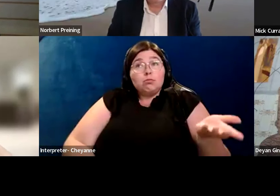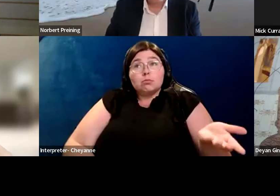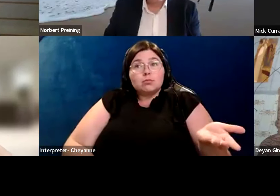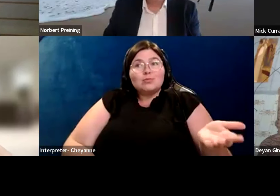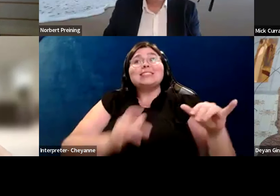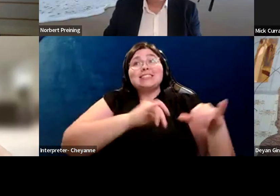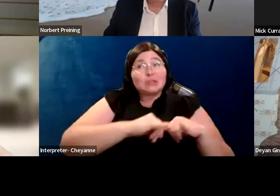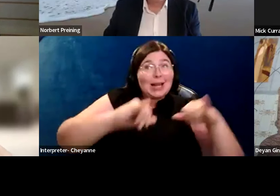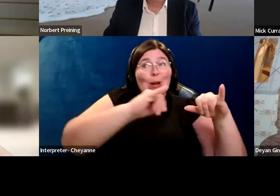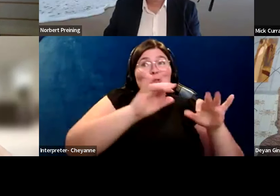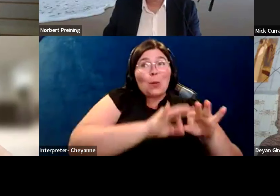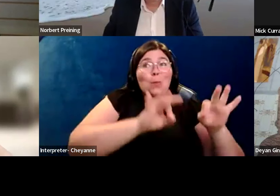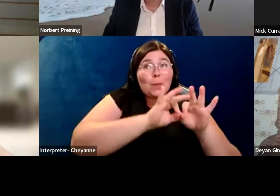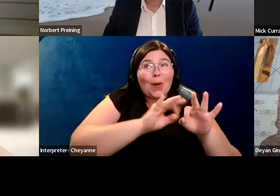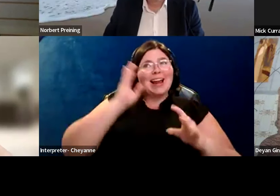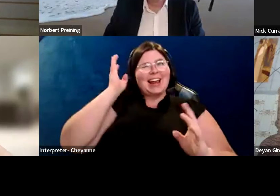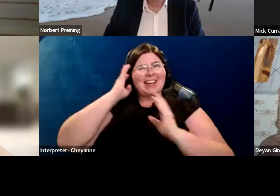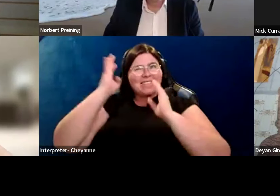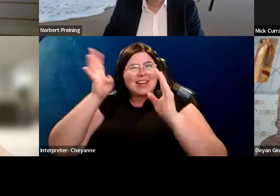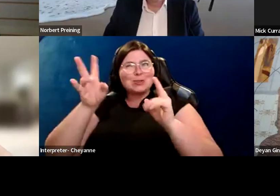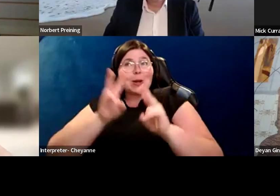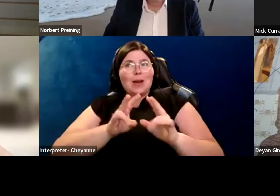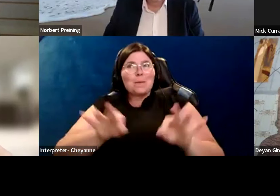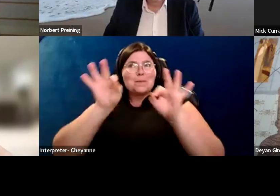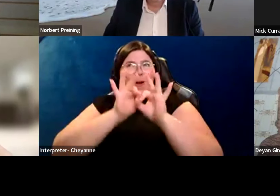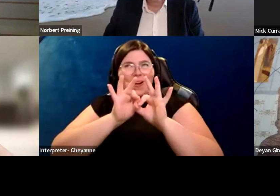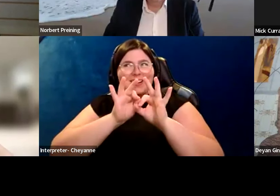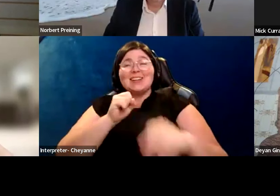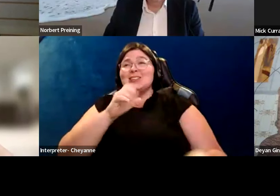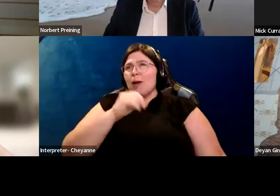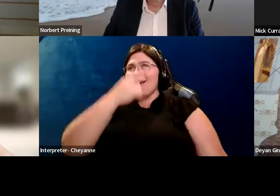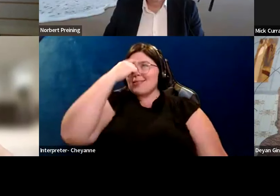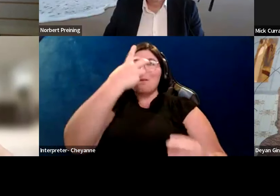But innovation is also very important. And I think we should have both.